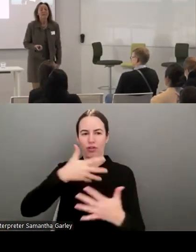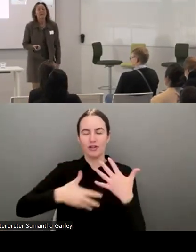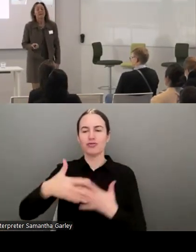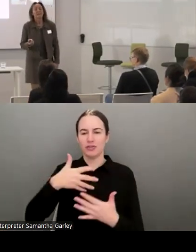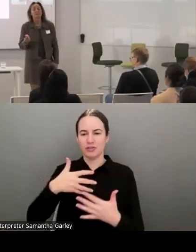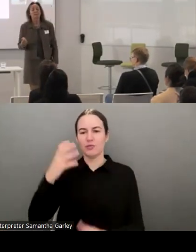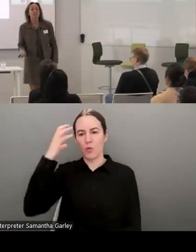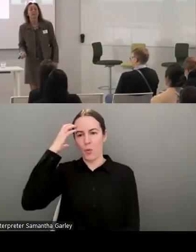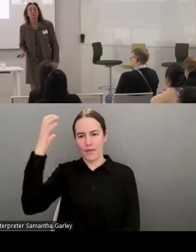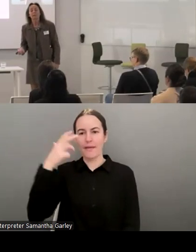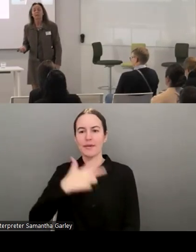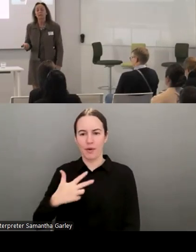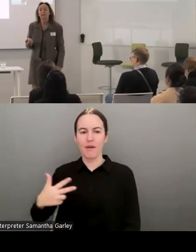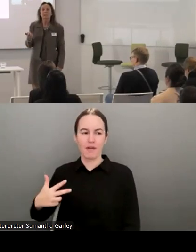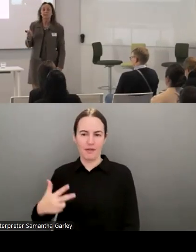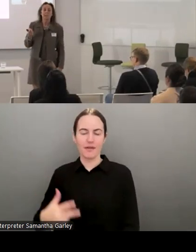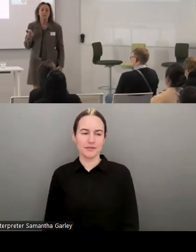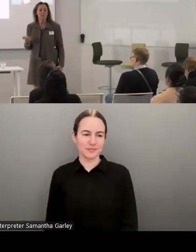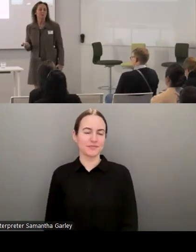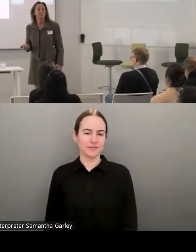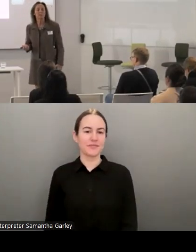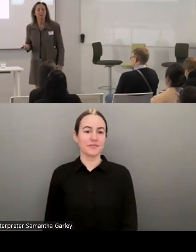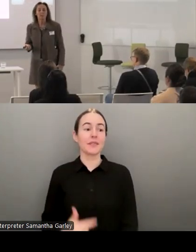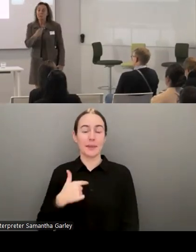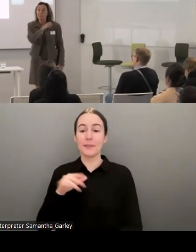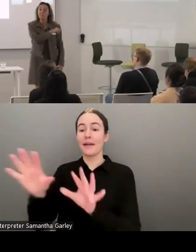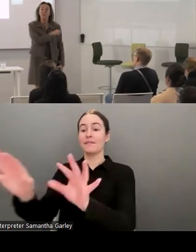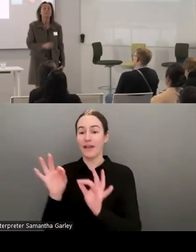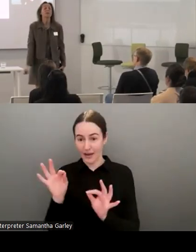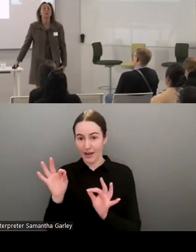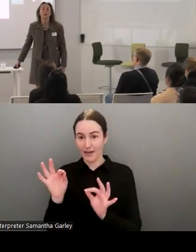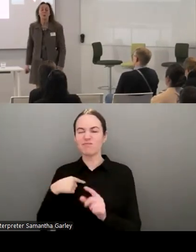And the reason I invited her here is that I heard her speak in Norway a while ago,